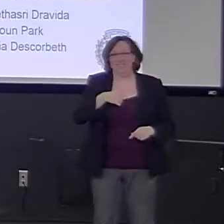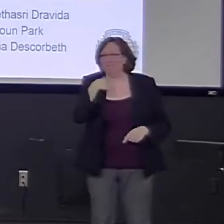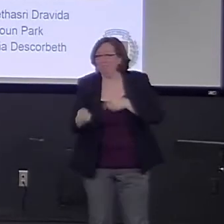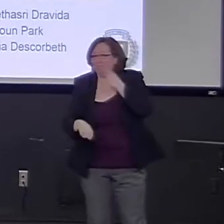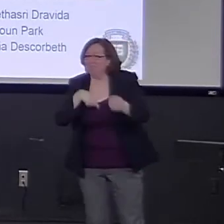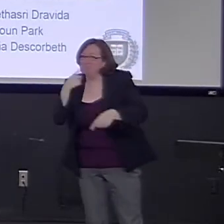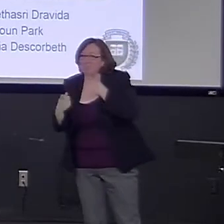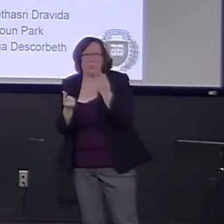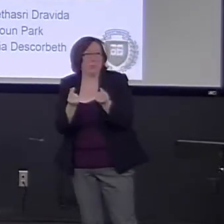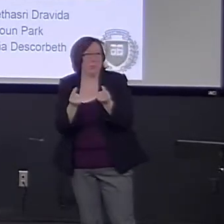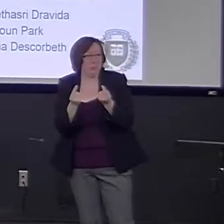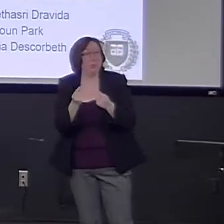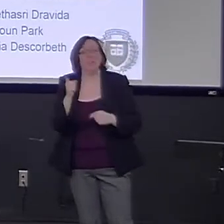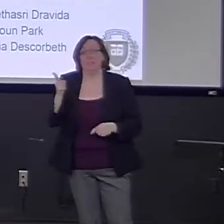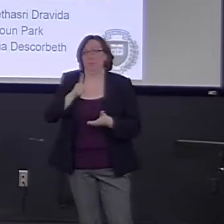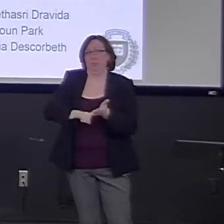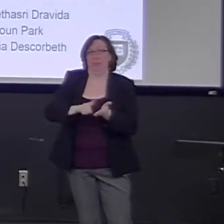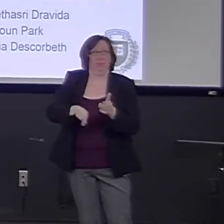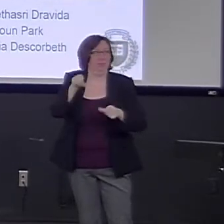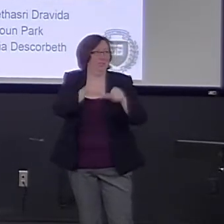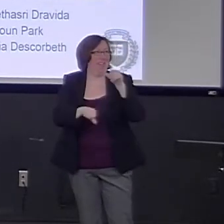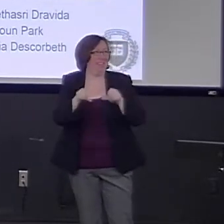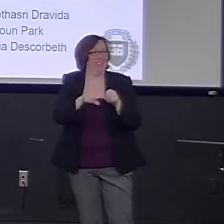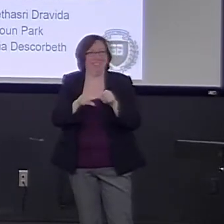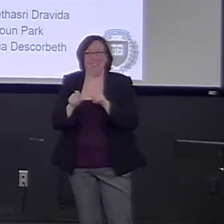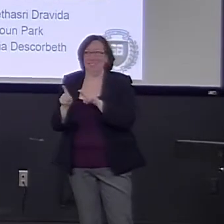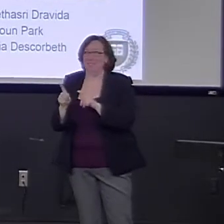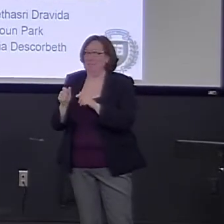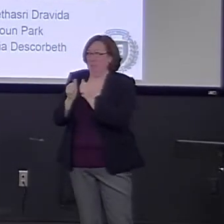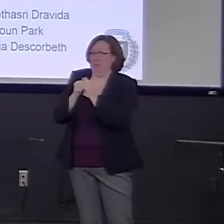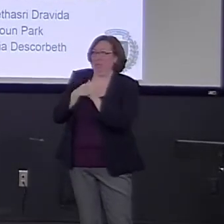He came with me from Columbia, and he's our chief engineer.